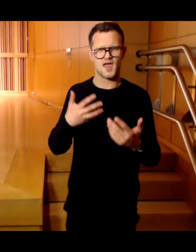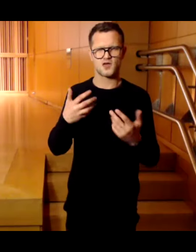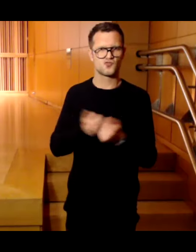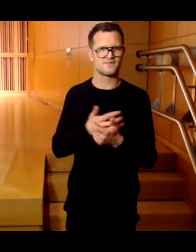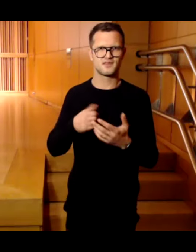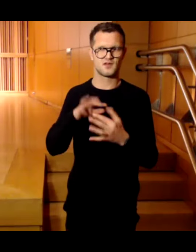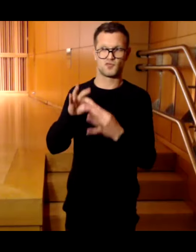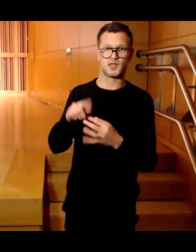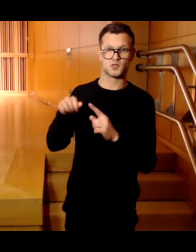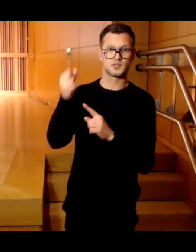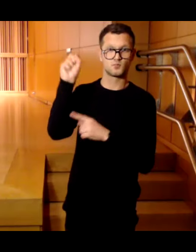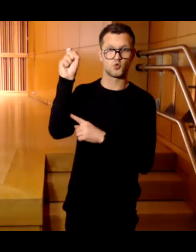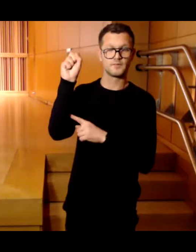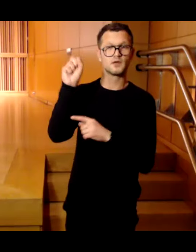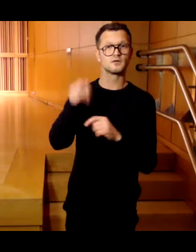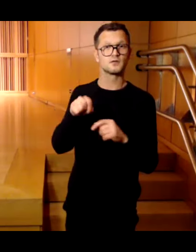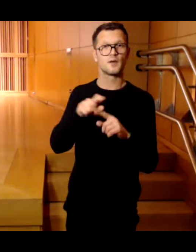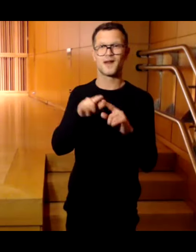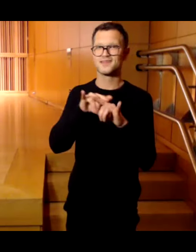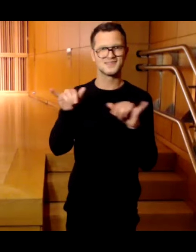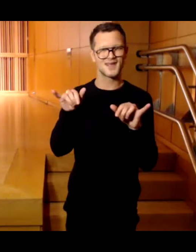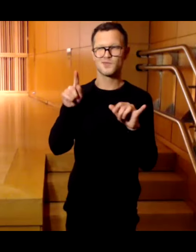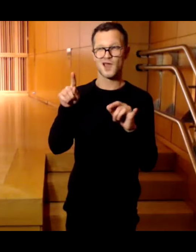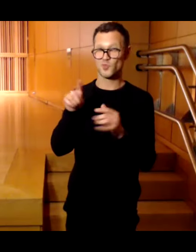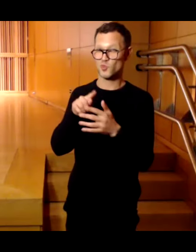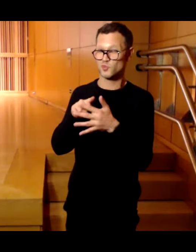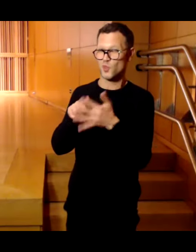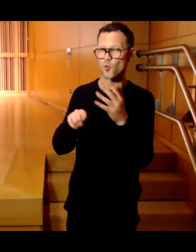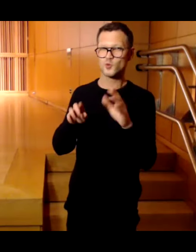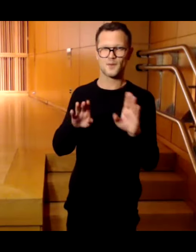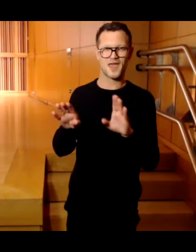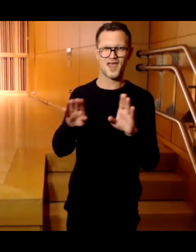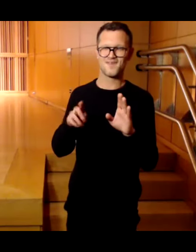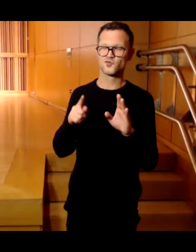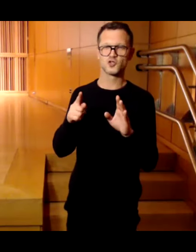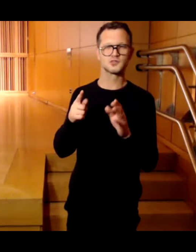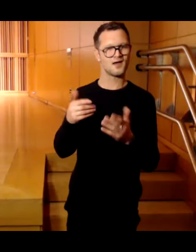At the same time, these actions play a keenly important pedagogical role.